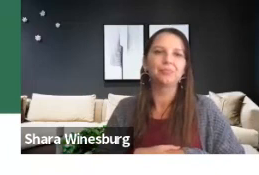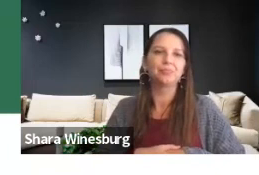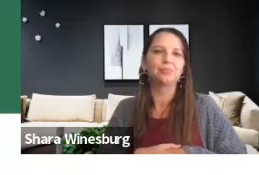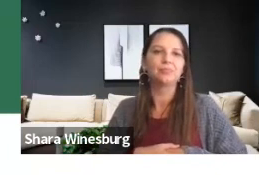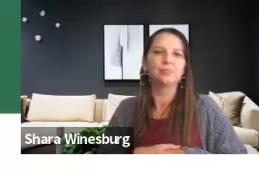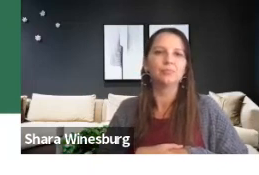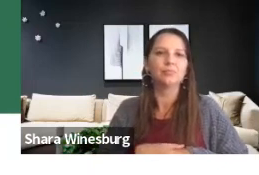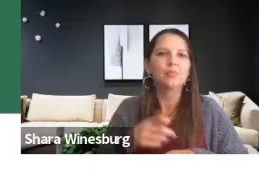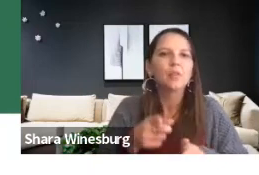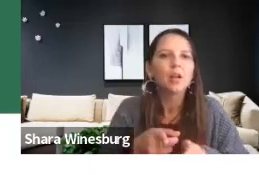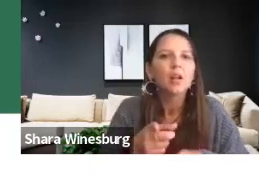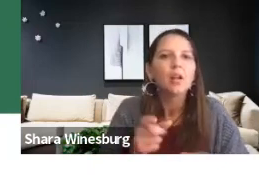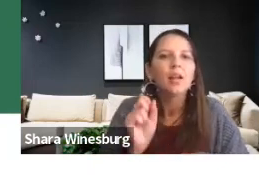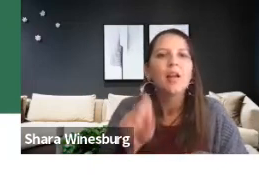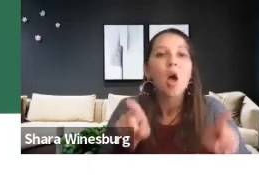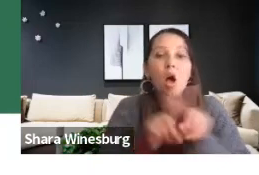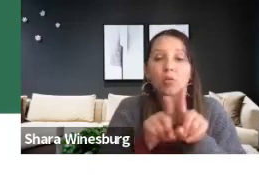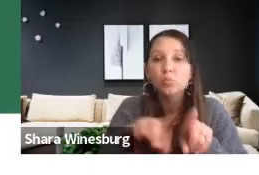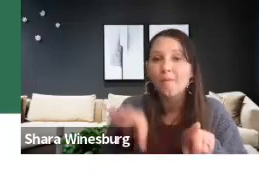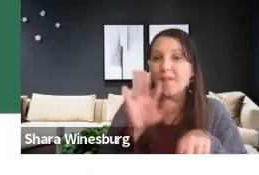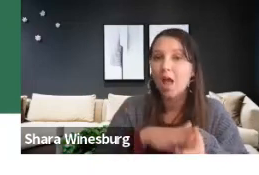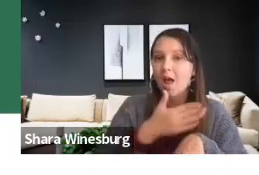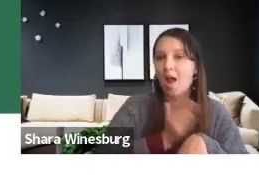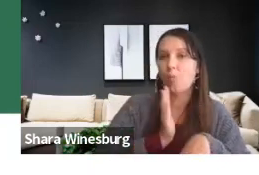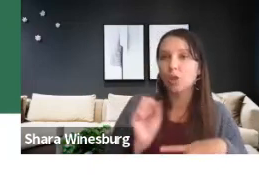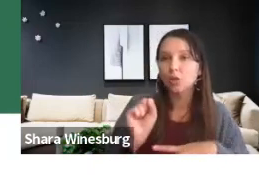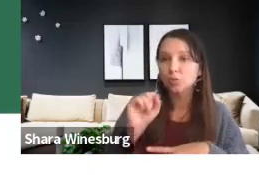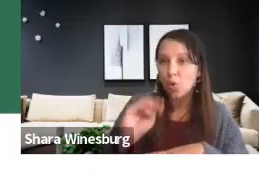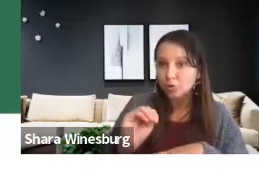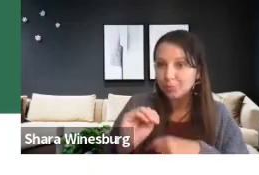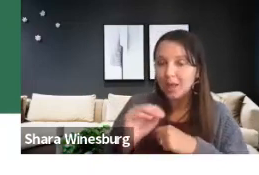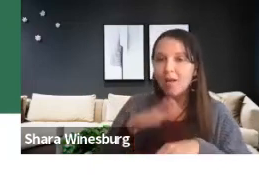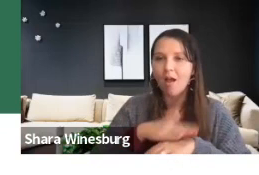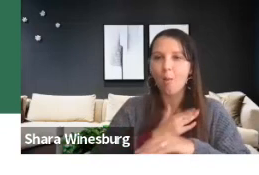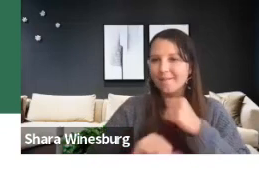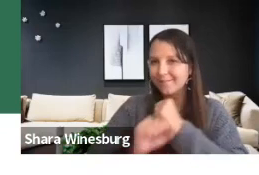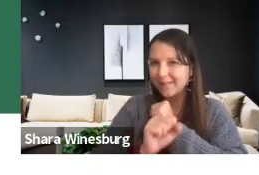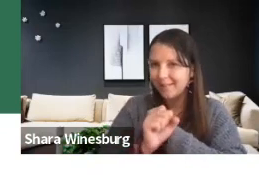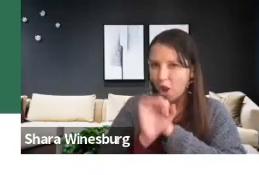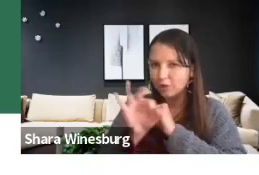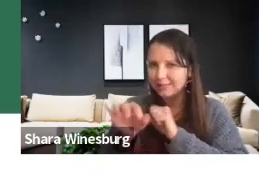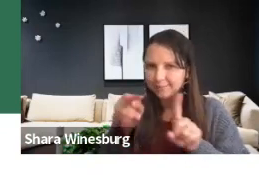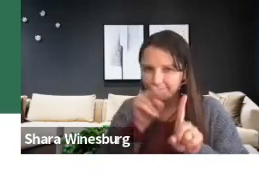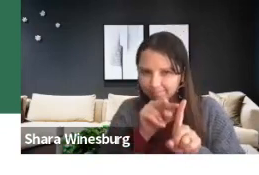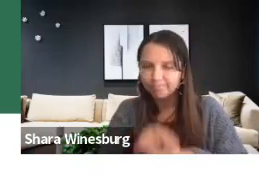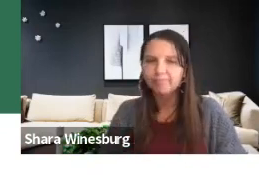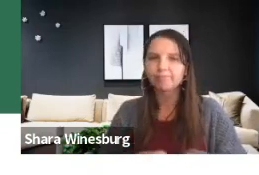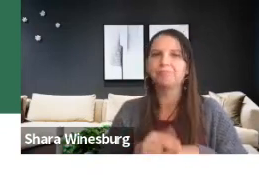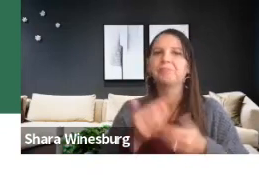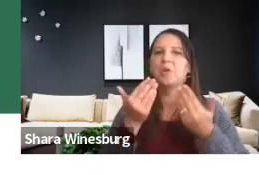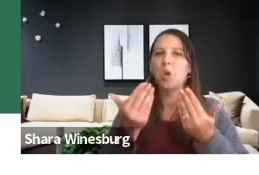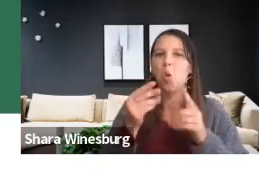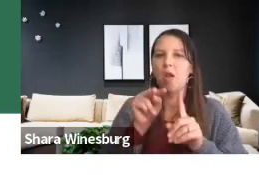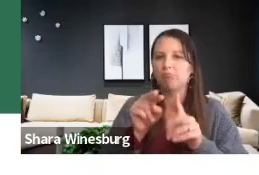and we will put that information in the chat. You can also find it on our social media page as